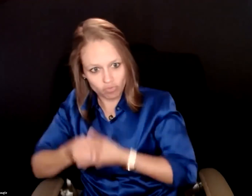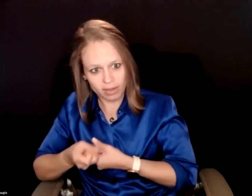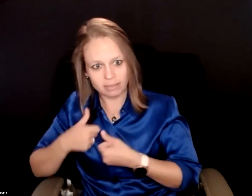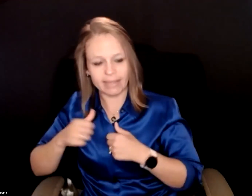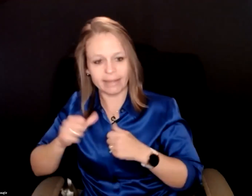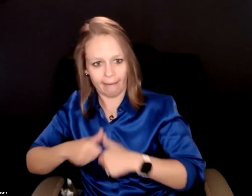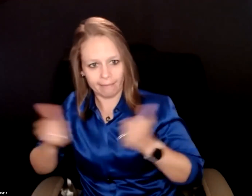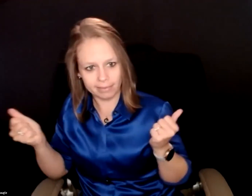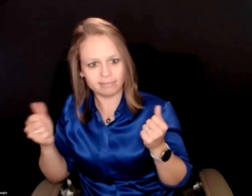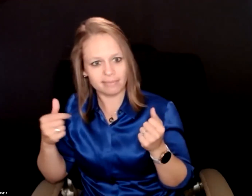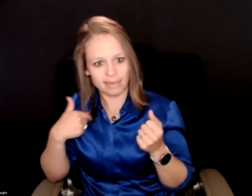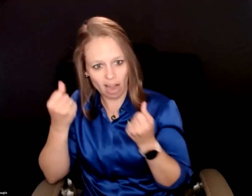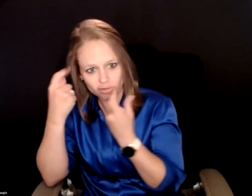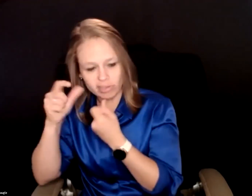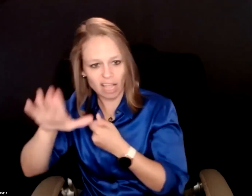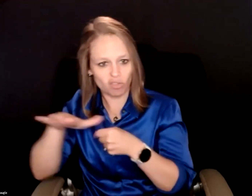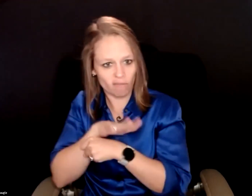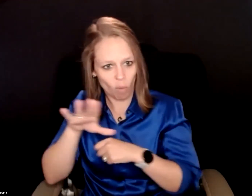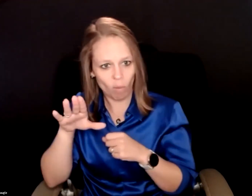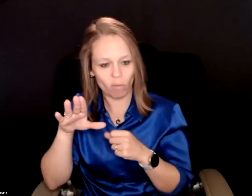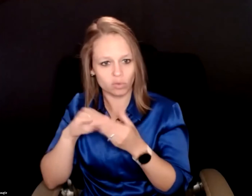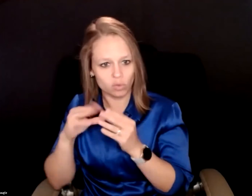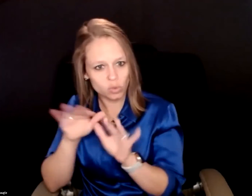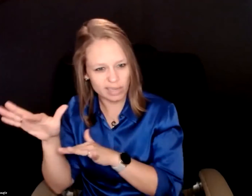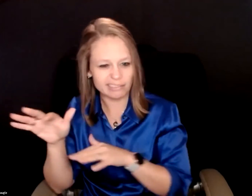I would say several barriers